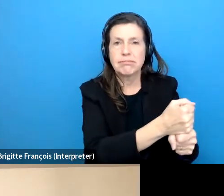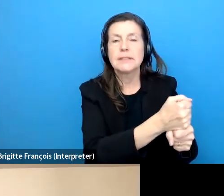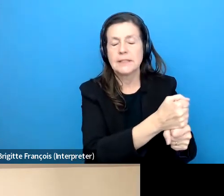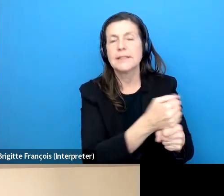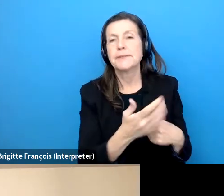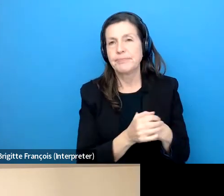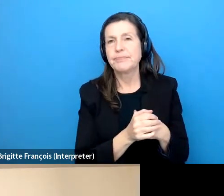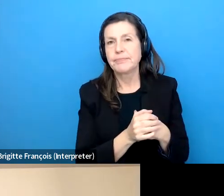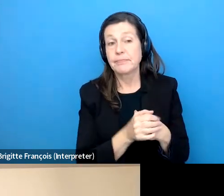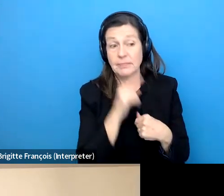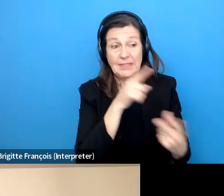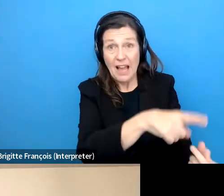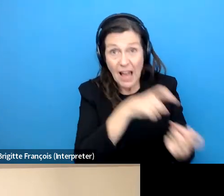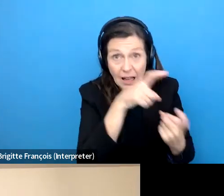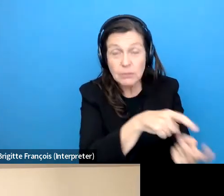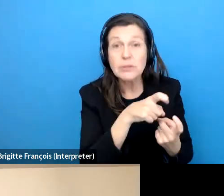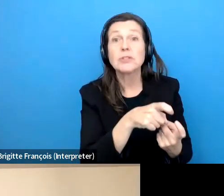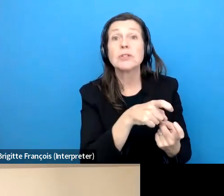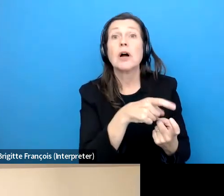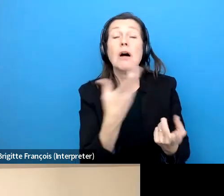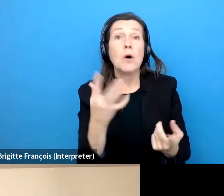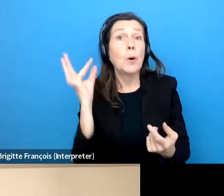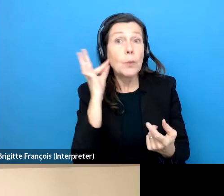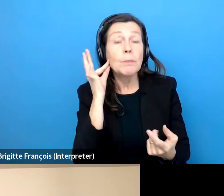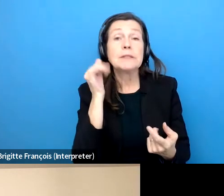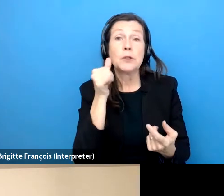and exploitation of prostitution of women and girls is